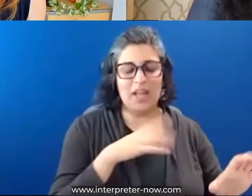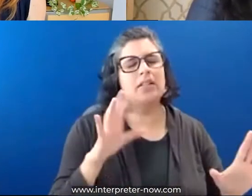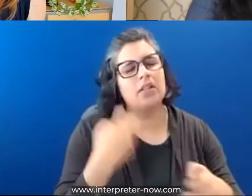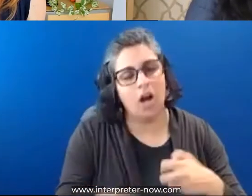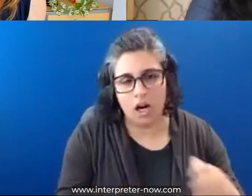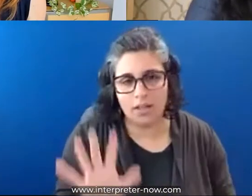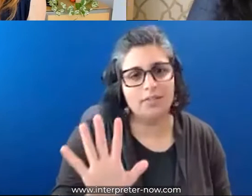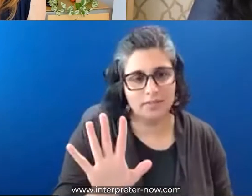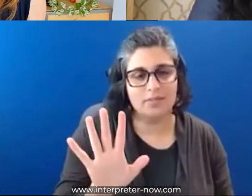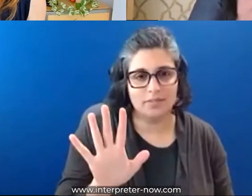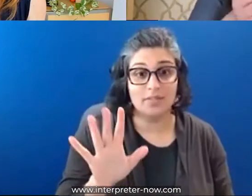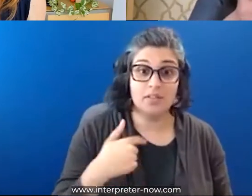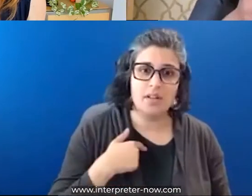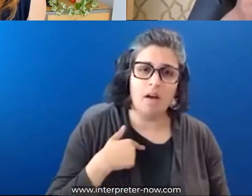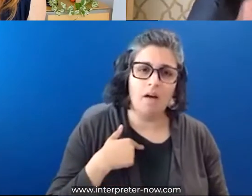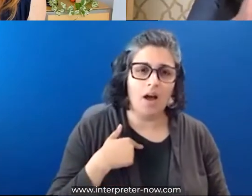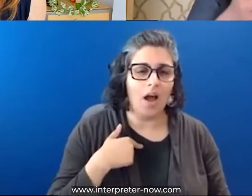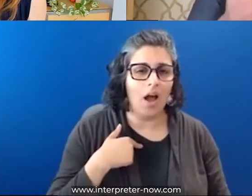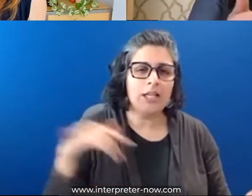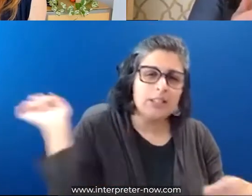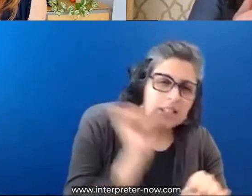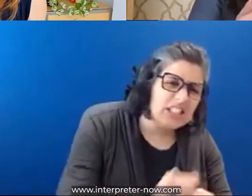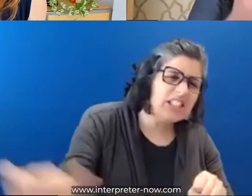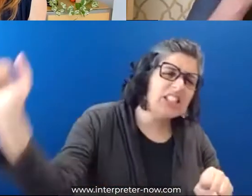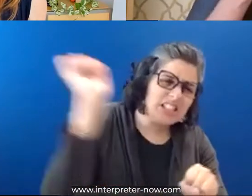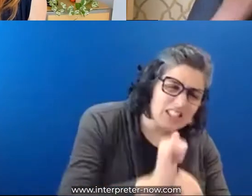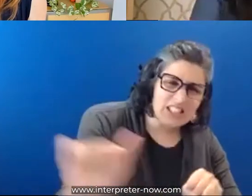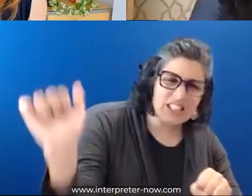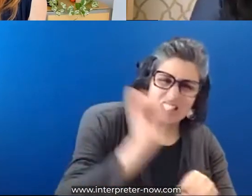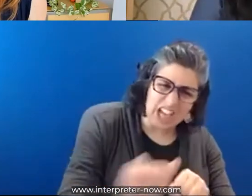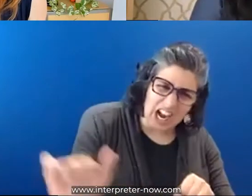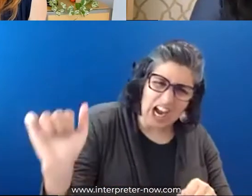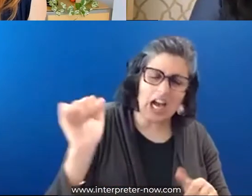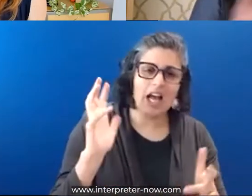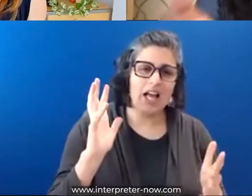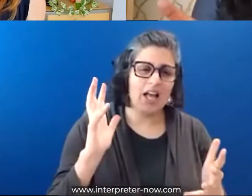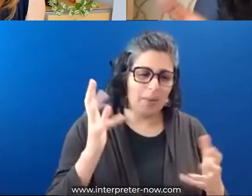And so, I'm striving to really find a way to make love outpaced that hate, to make love